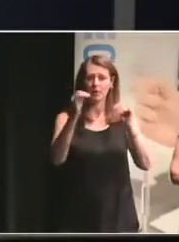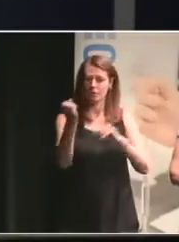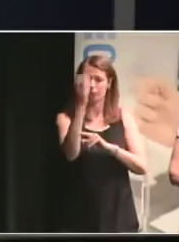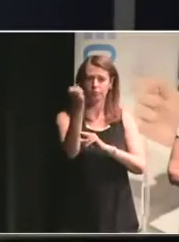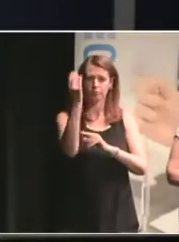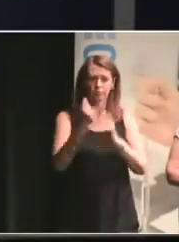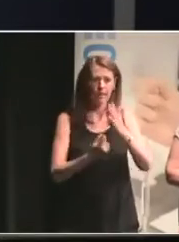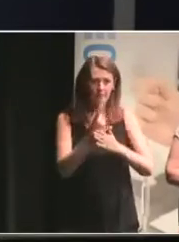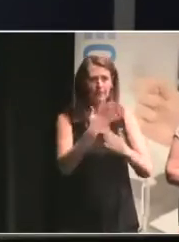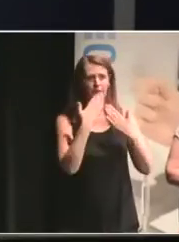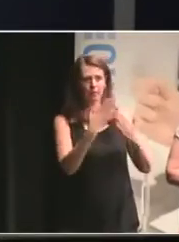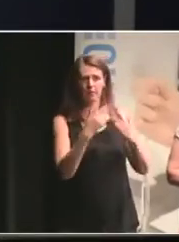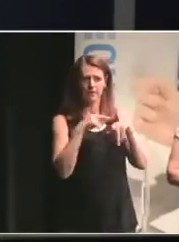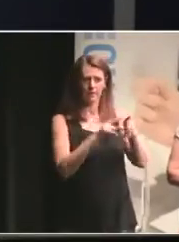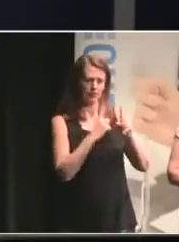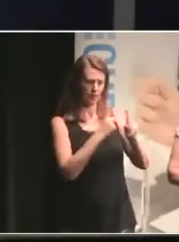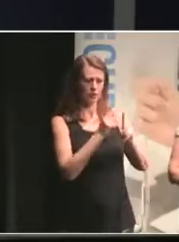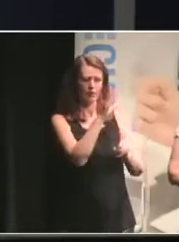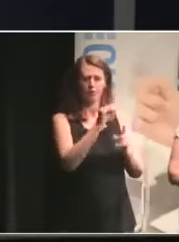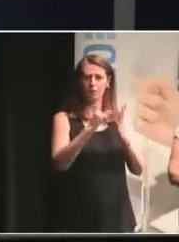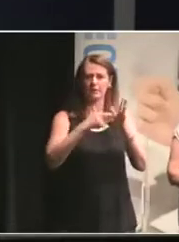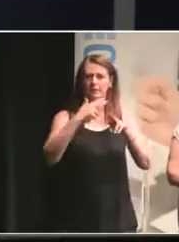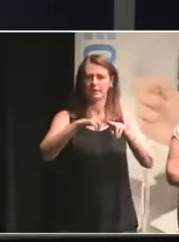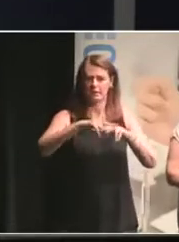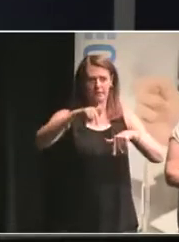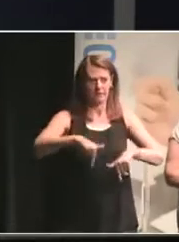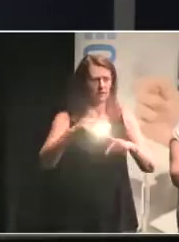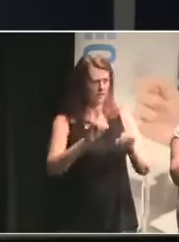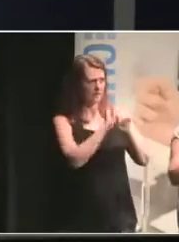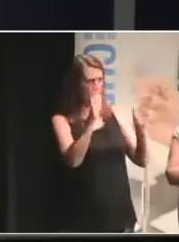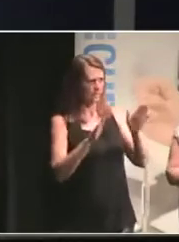please follow the instructions of on-site staff and it's fairly clear where the exits are.